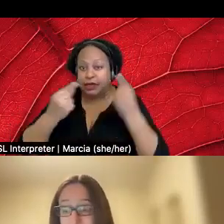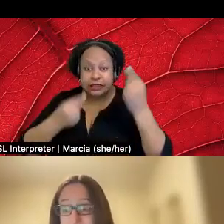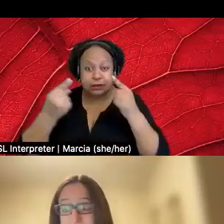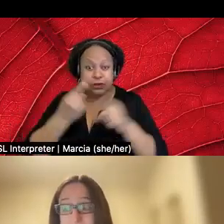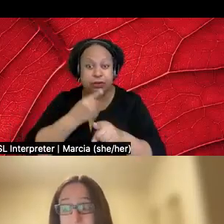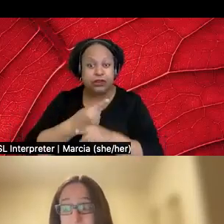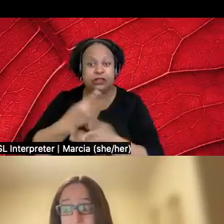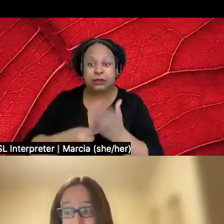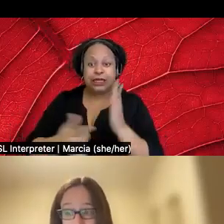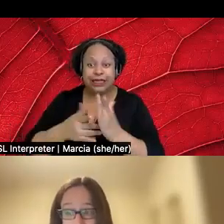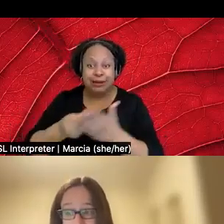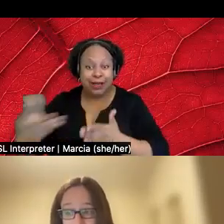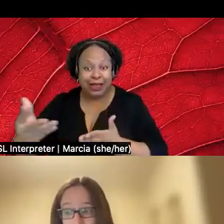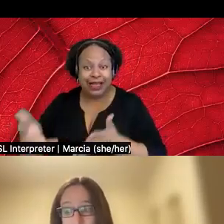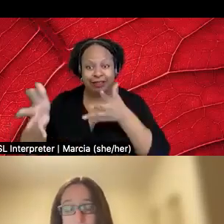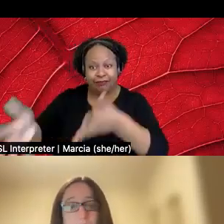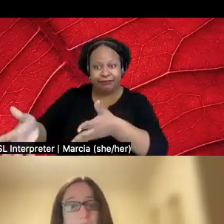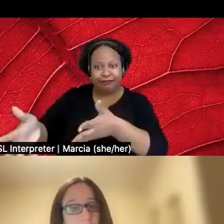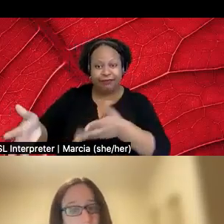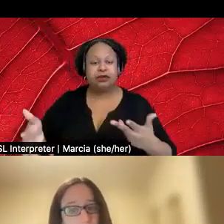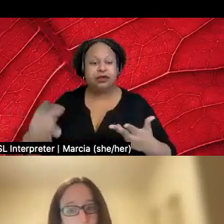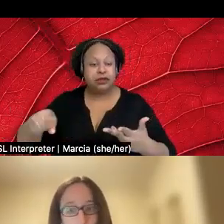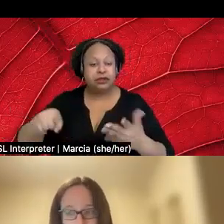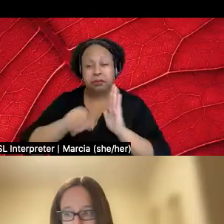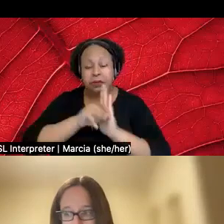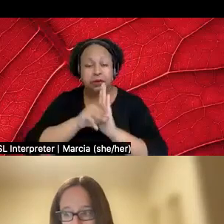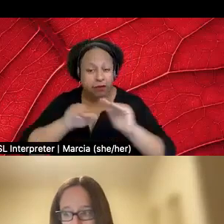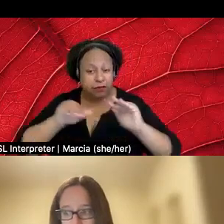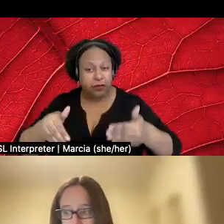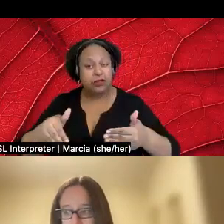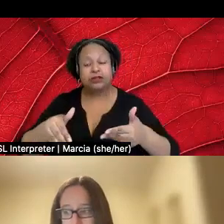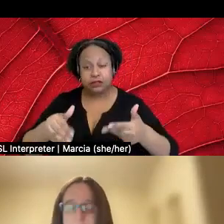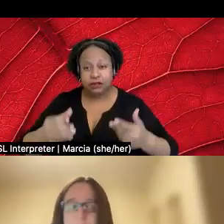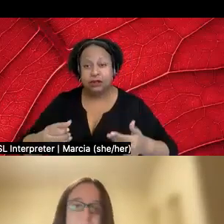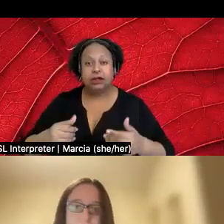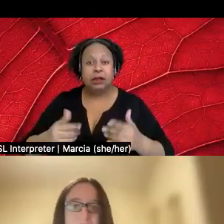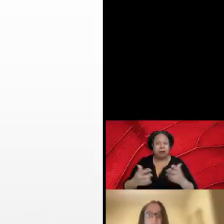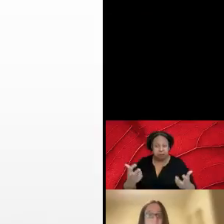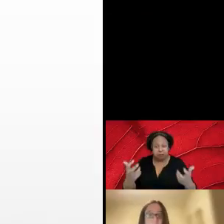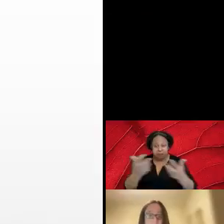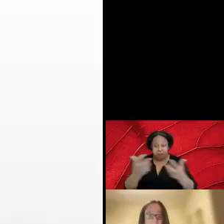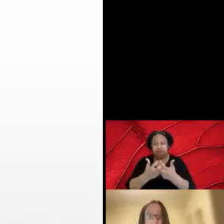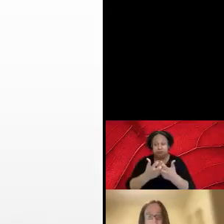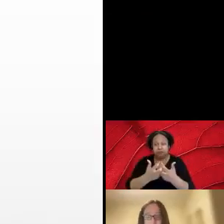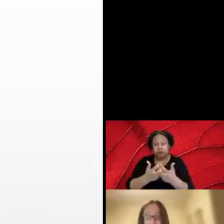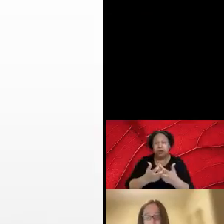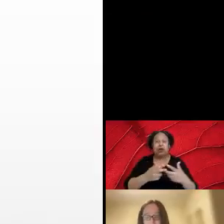So, this model really focuses on the degree and quality of the match between the user and the technology being used.